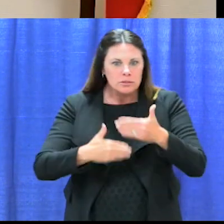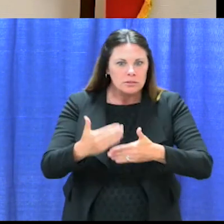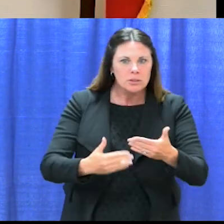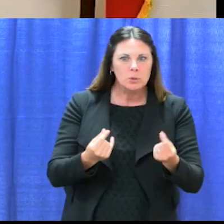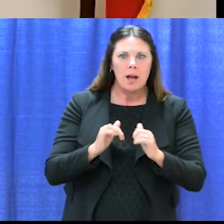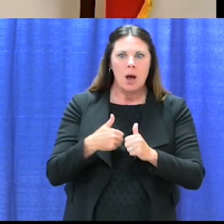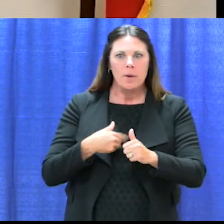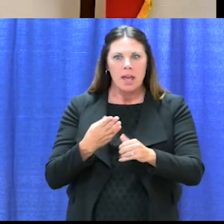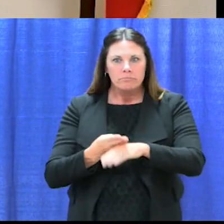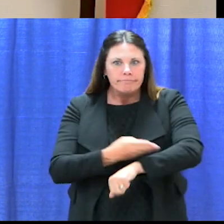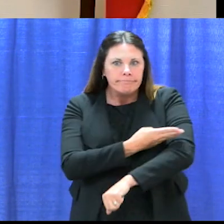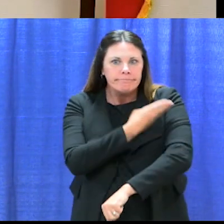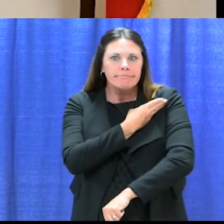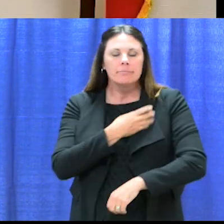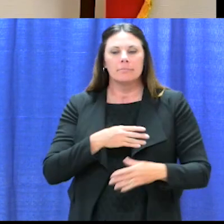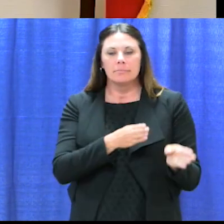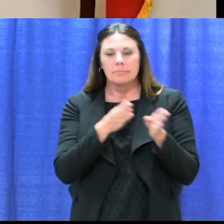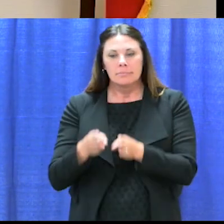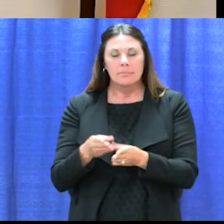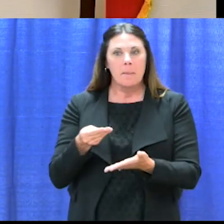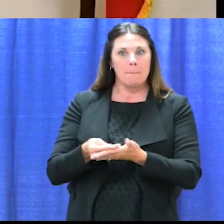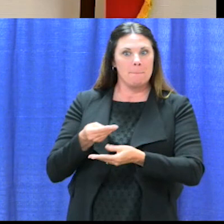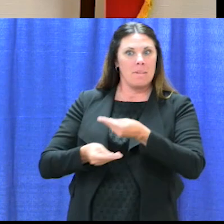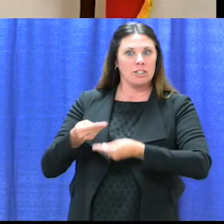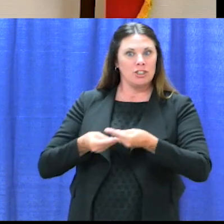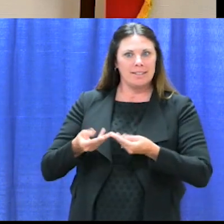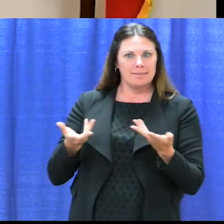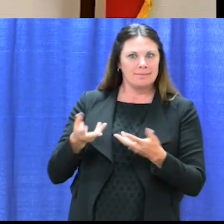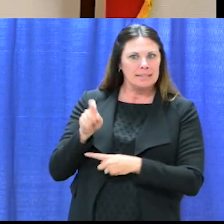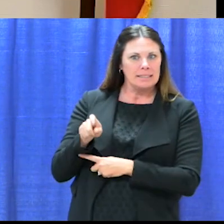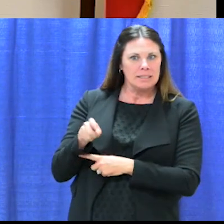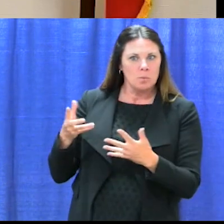We’ll identify any budgetary needs that much coasted out and essentially, we’ll